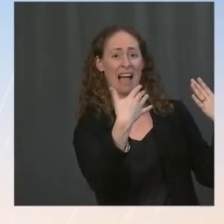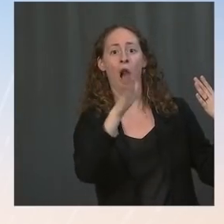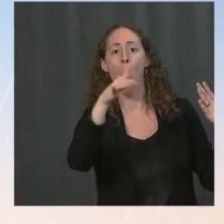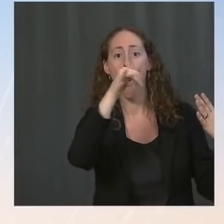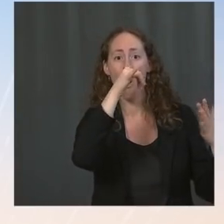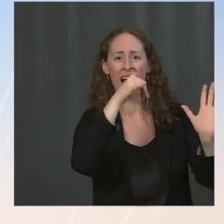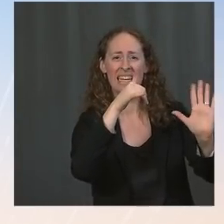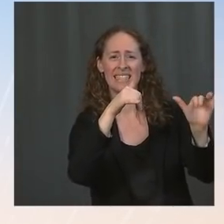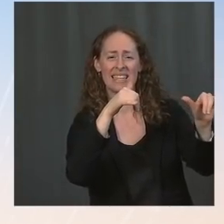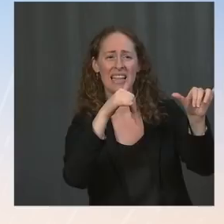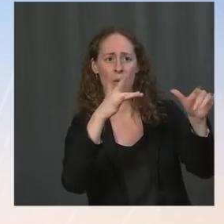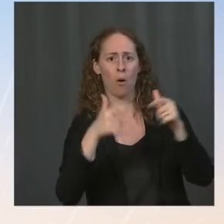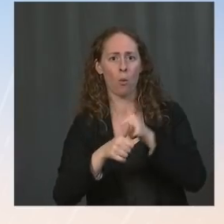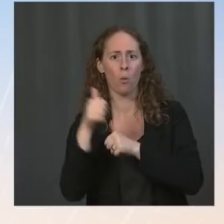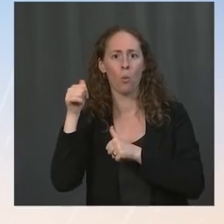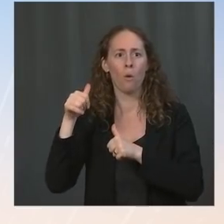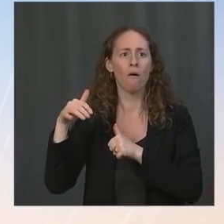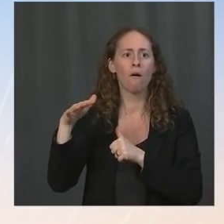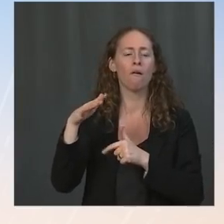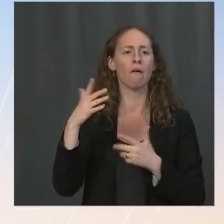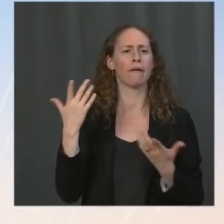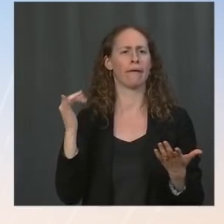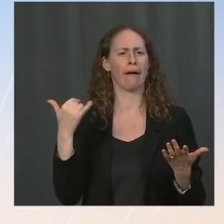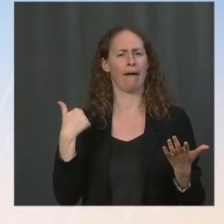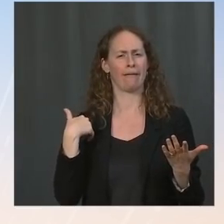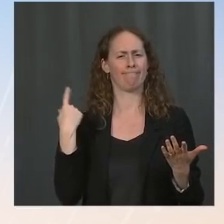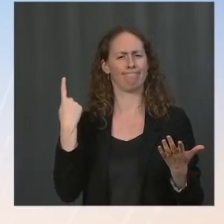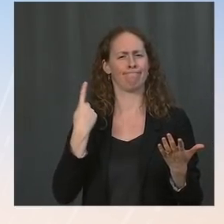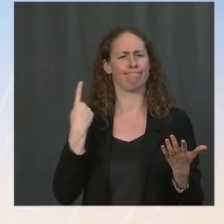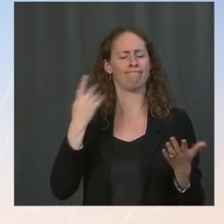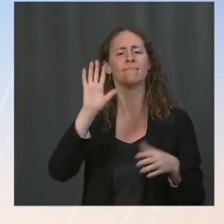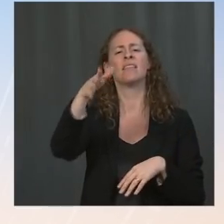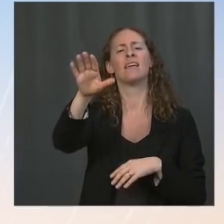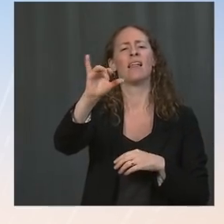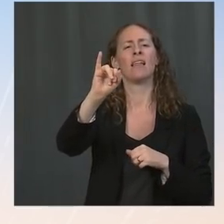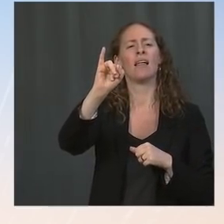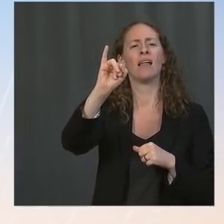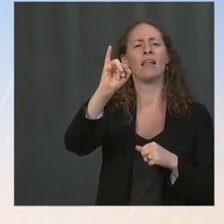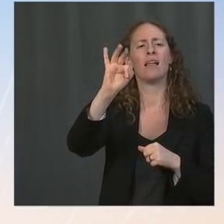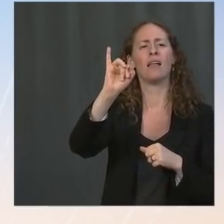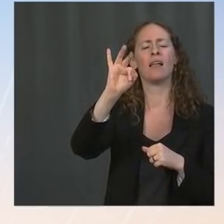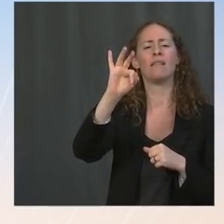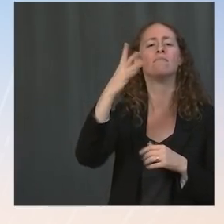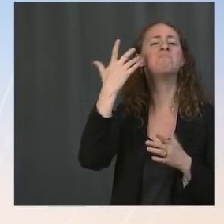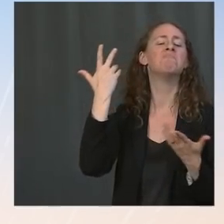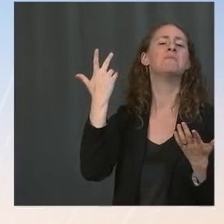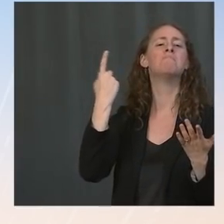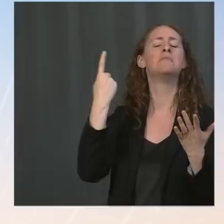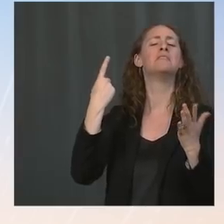If for some reason -- and we don't have a specific example just yet but there very well may be depending on when the final flights out are --